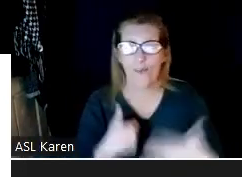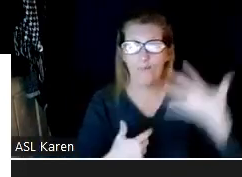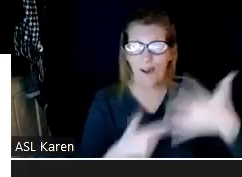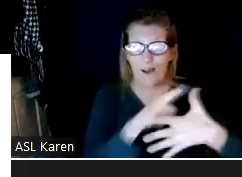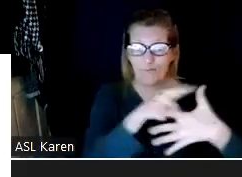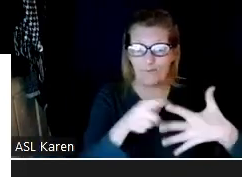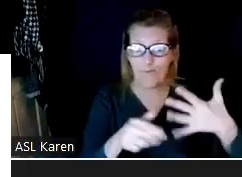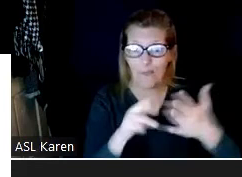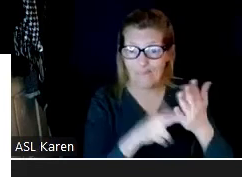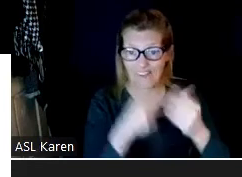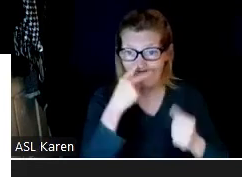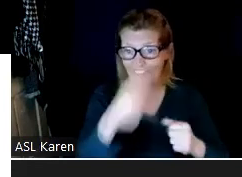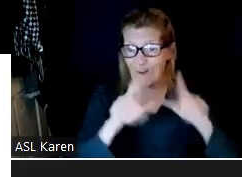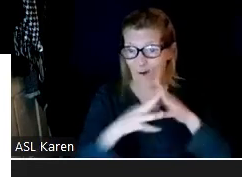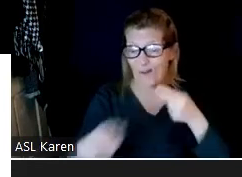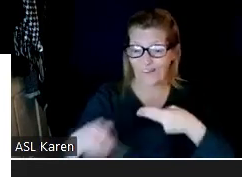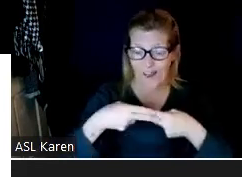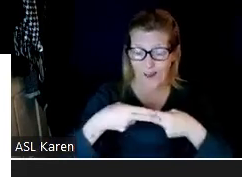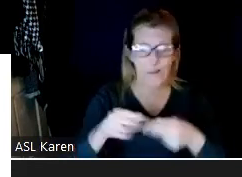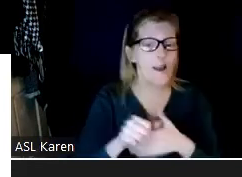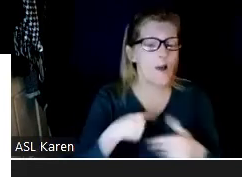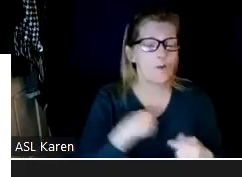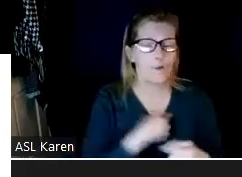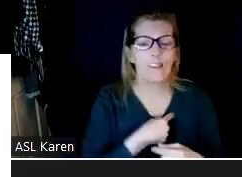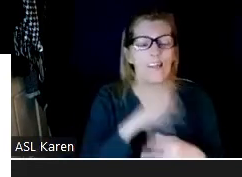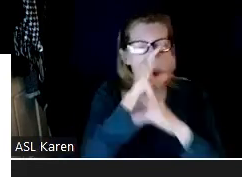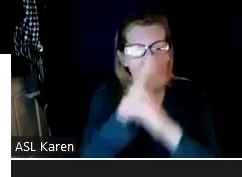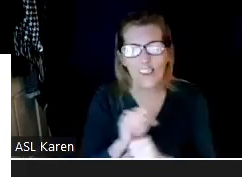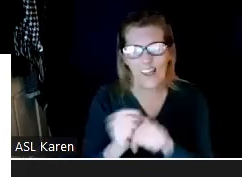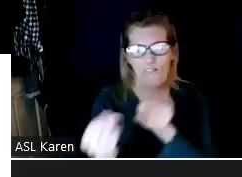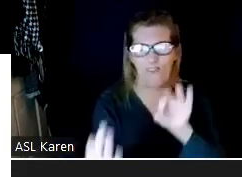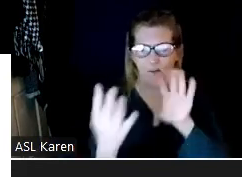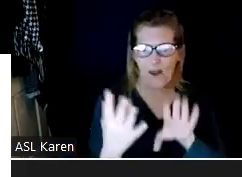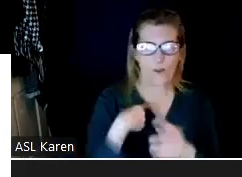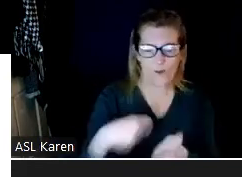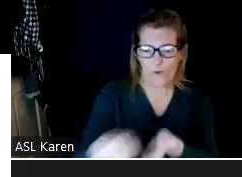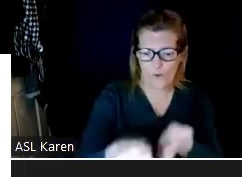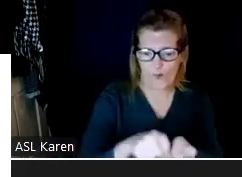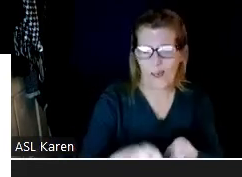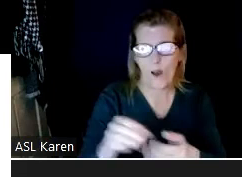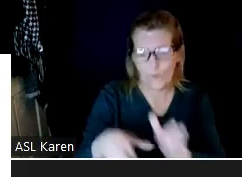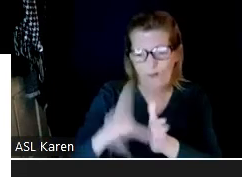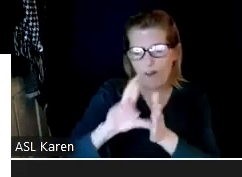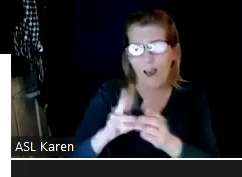You can see them on the screen here, and we're very interested in feedback as we write review and implement those rules.